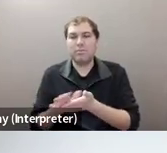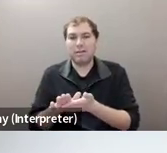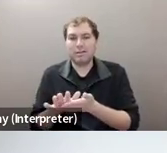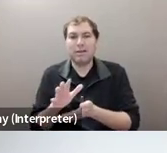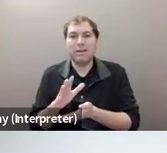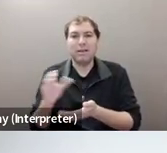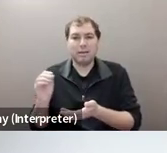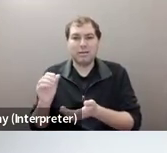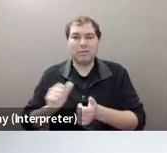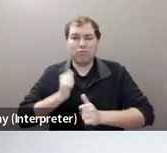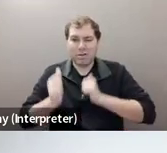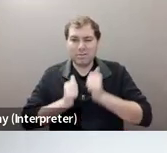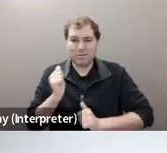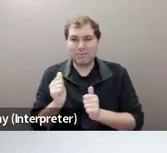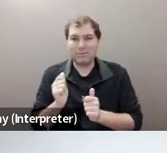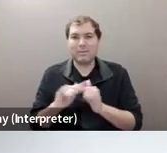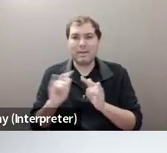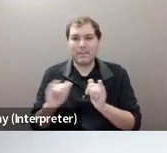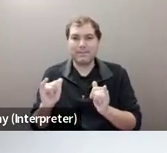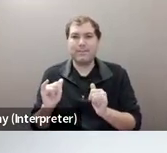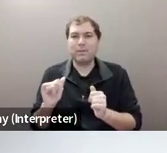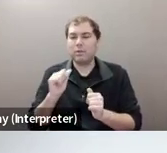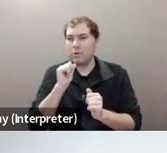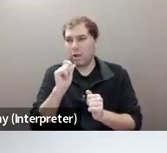Tyler Wilcox: aggressive at the same time, you know those are not mutually exclusive.